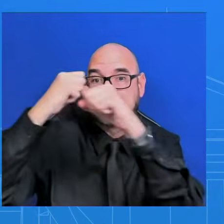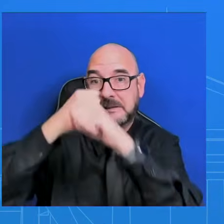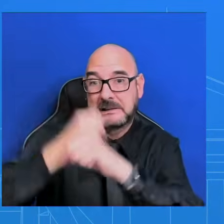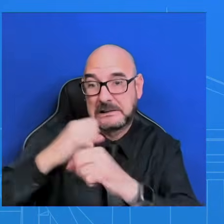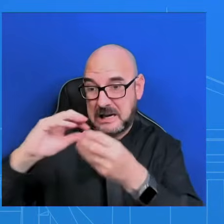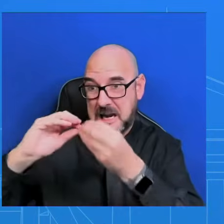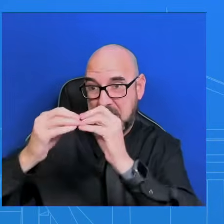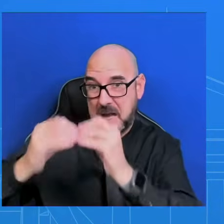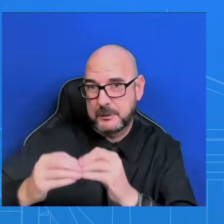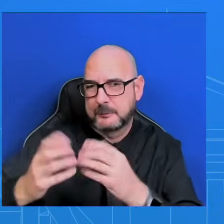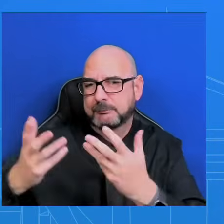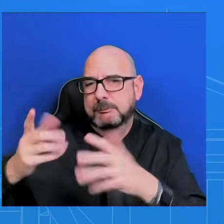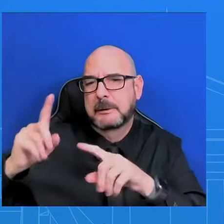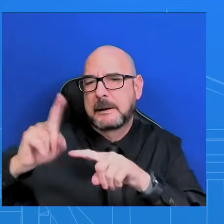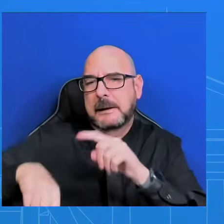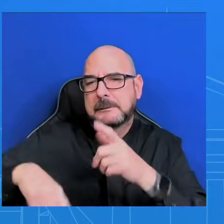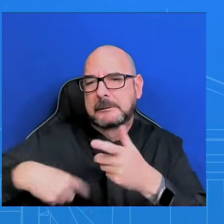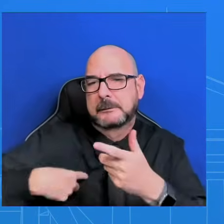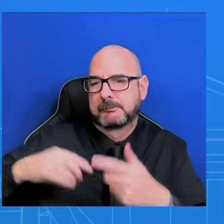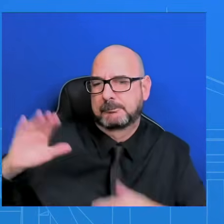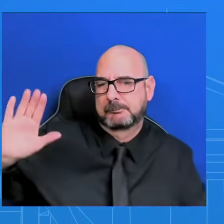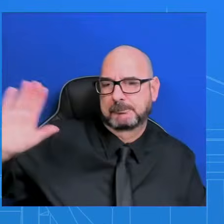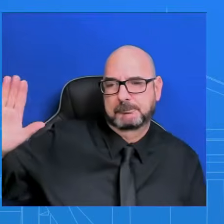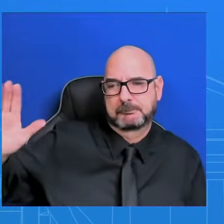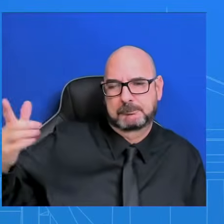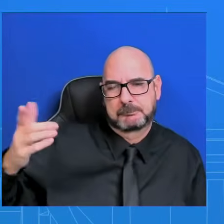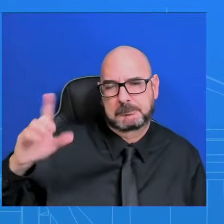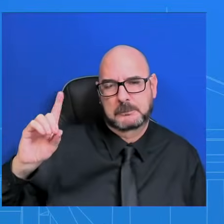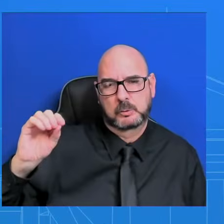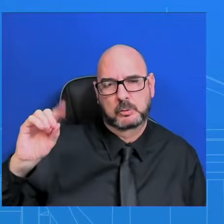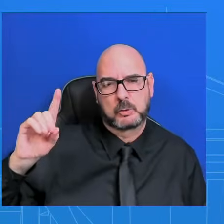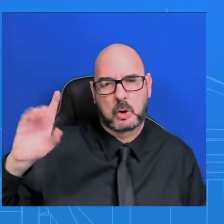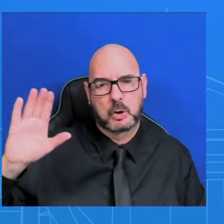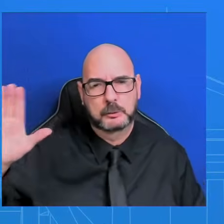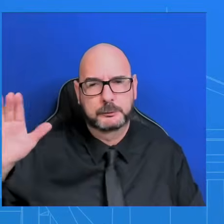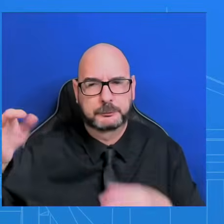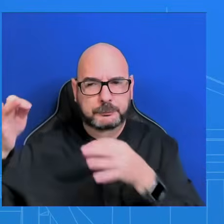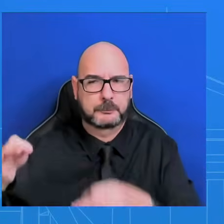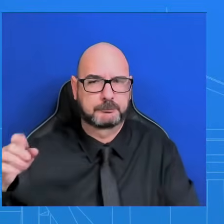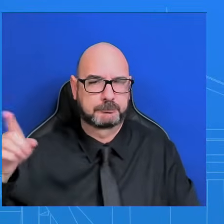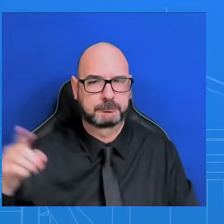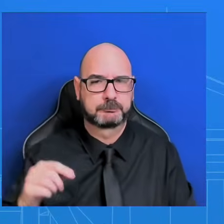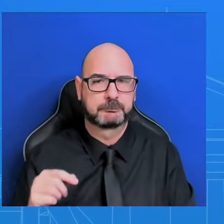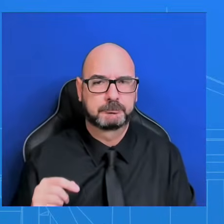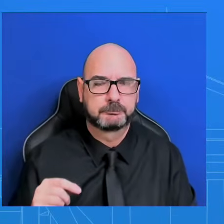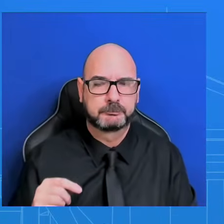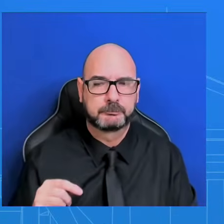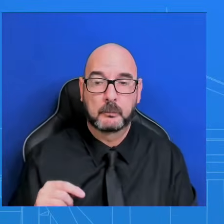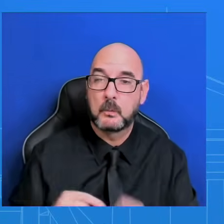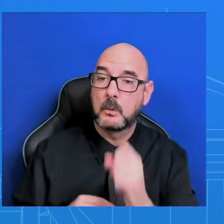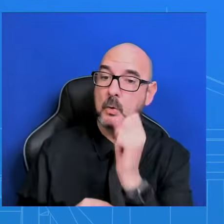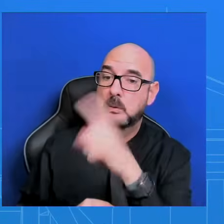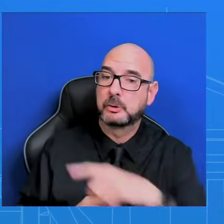the U.S. has additional options available to take on the Houthis. What is the administration waiting for to use those other options?